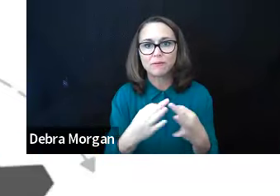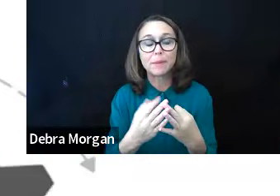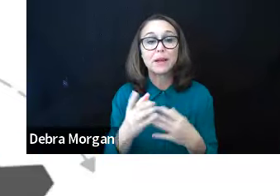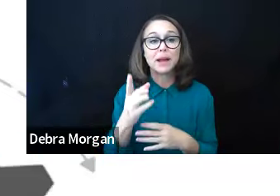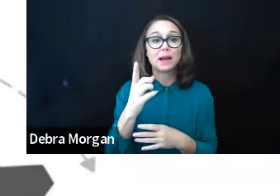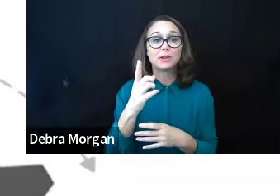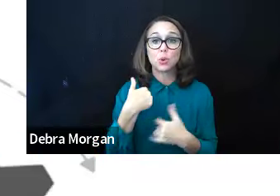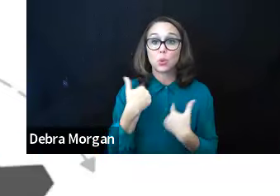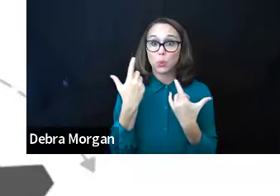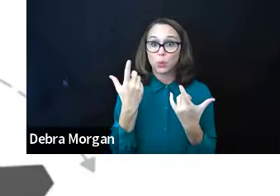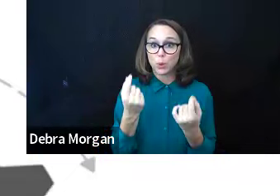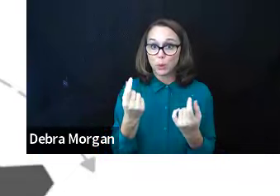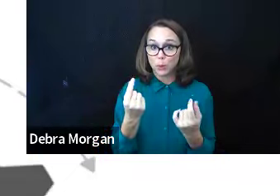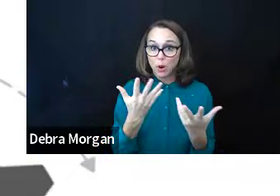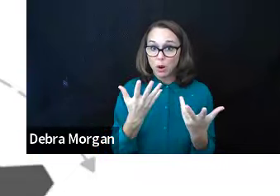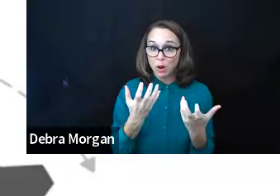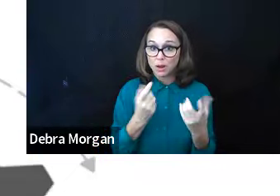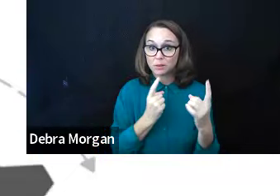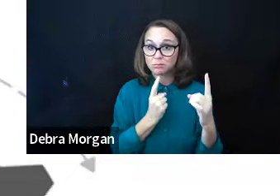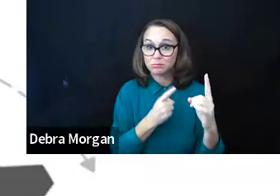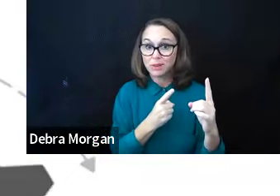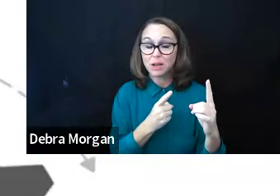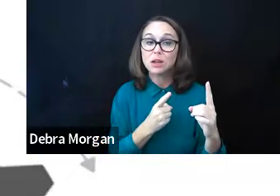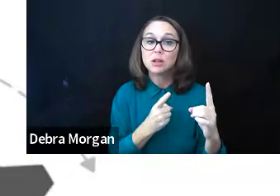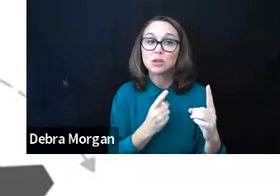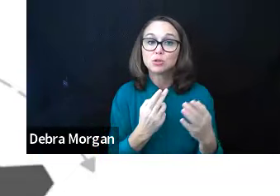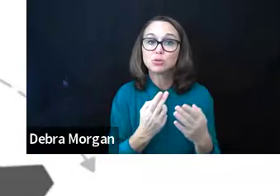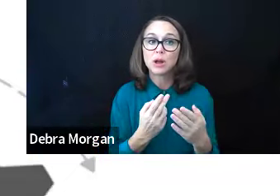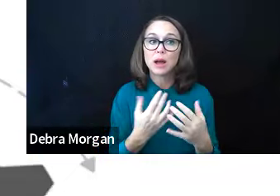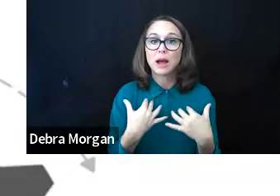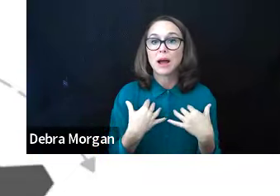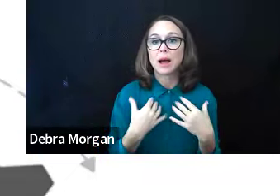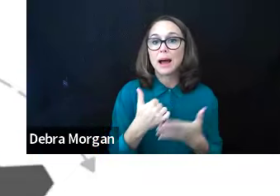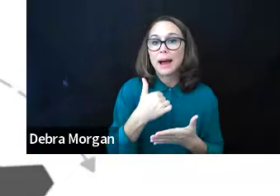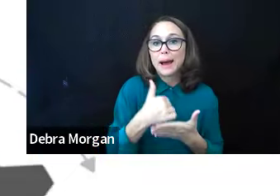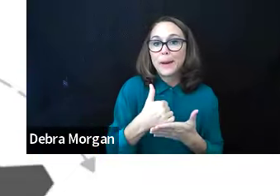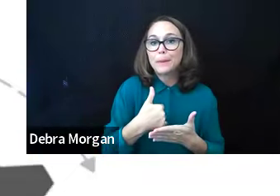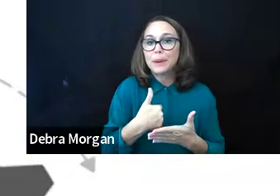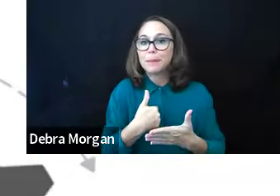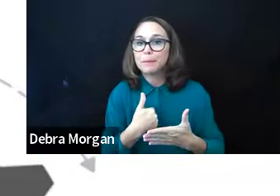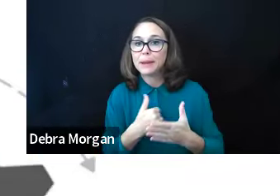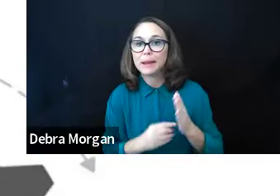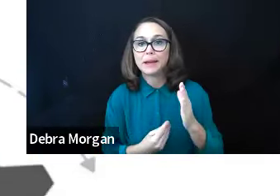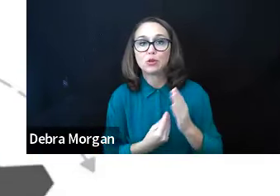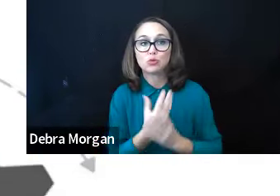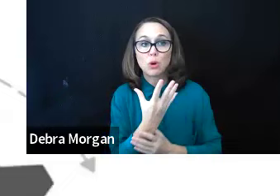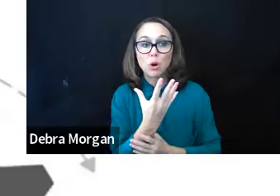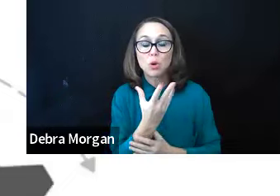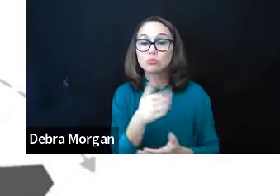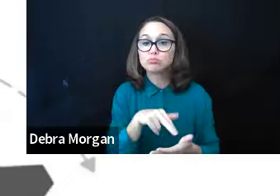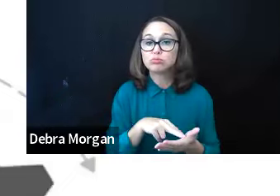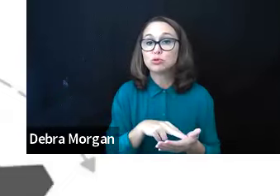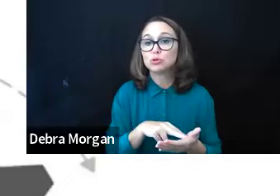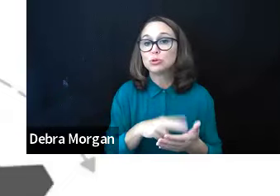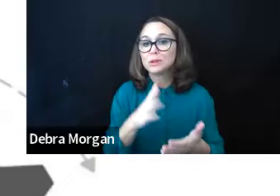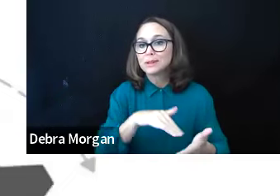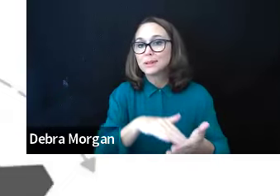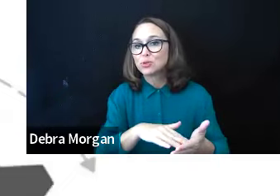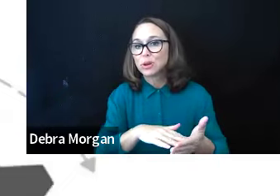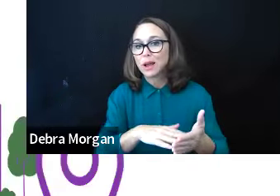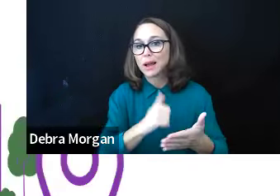is to predominantly use Help Me Grow and used the centralized access point, next slide.